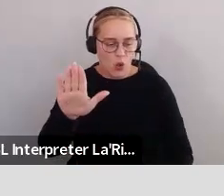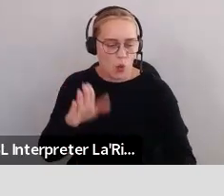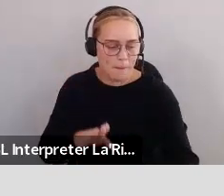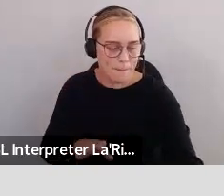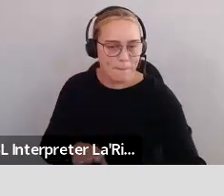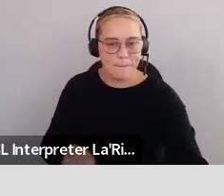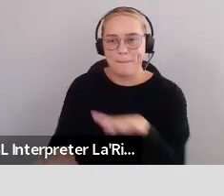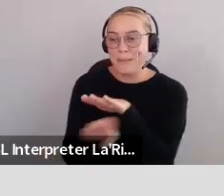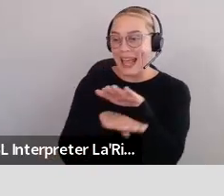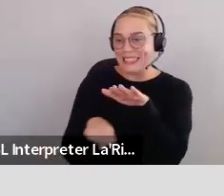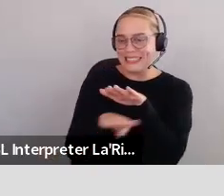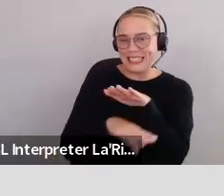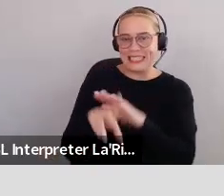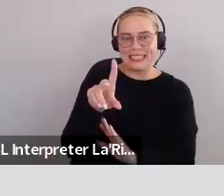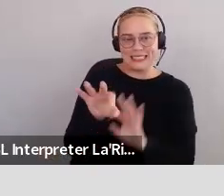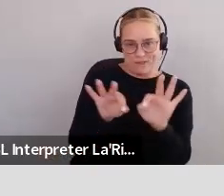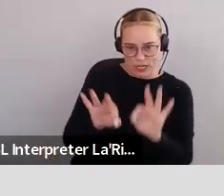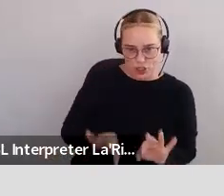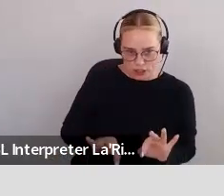being able to produce insulin so that you can live. That is what what we